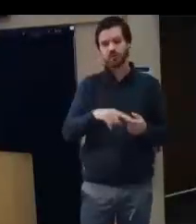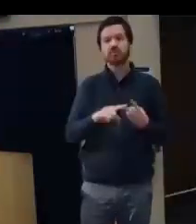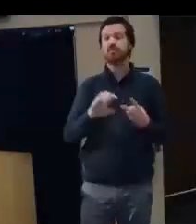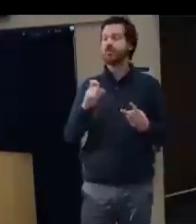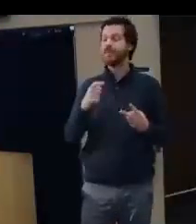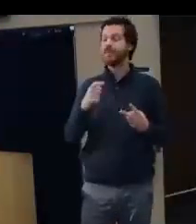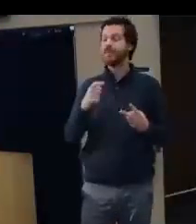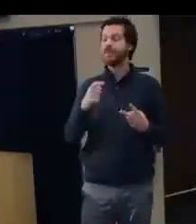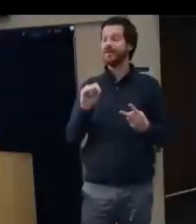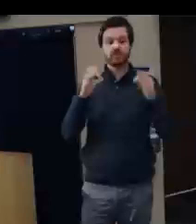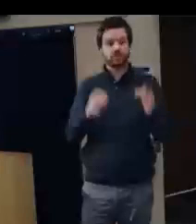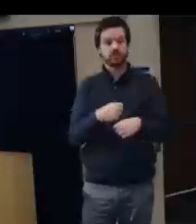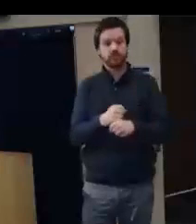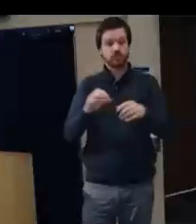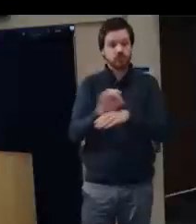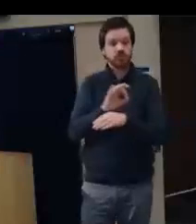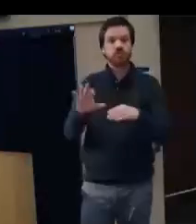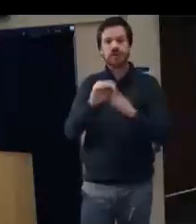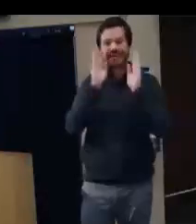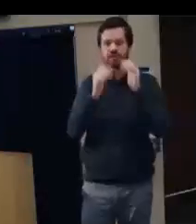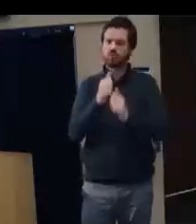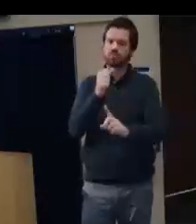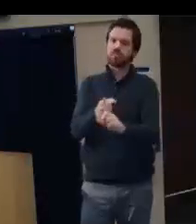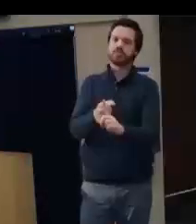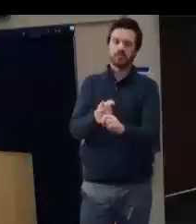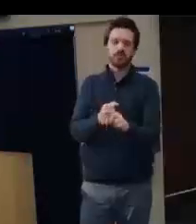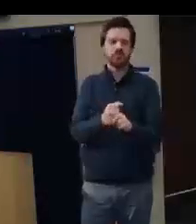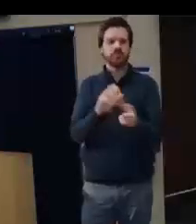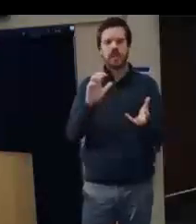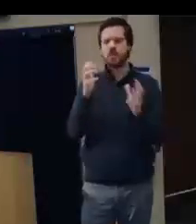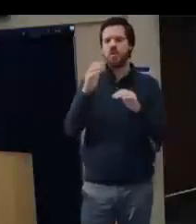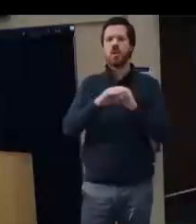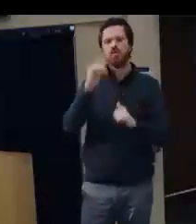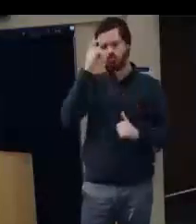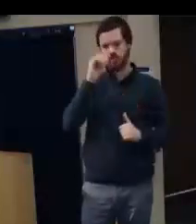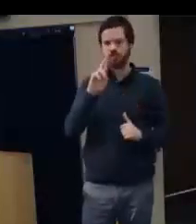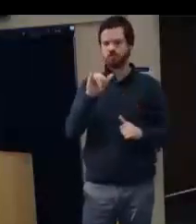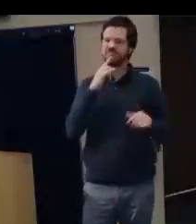and attention are most affected abnormalities on brain MRI are common and as I mentioned an